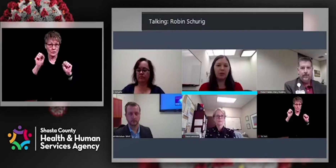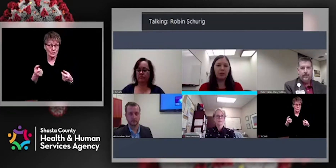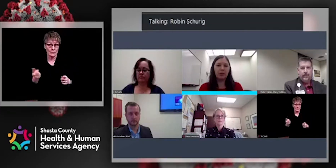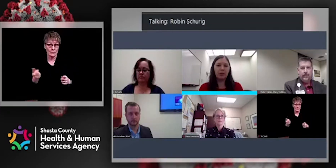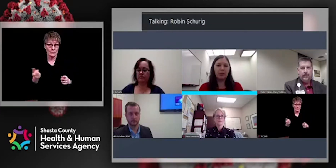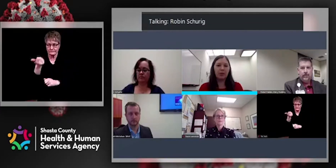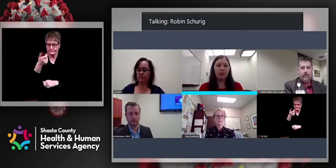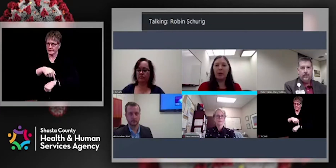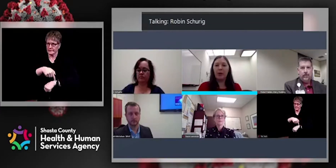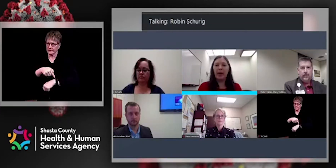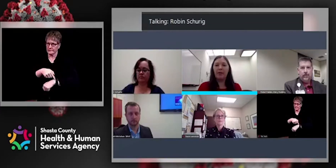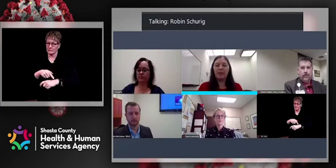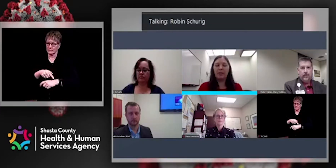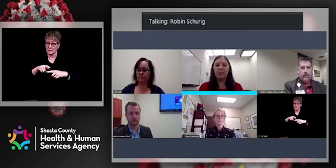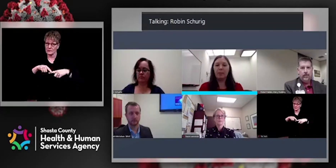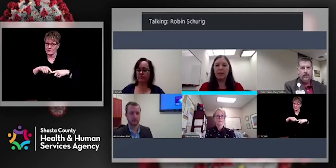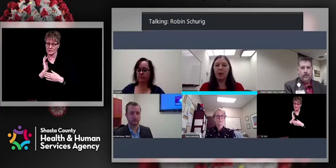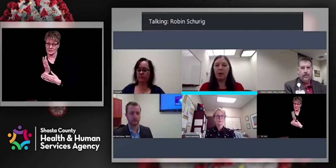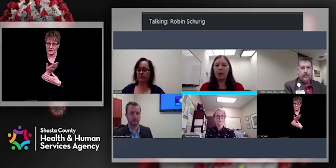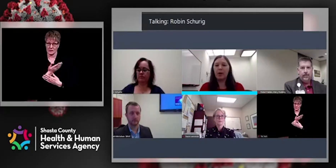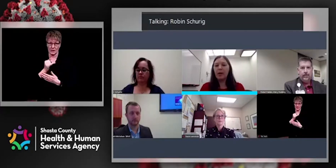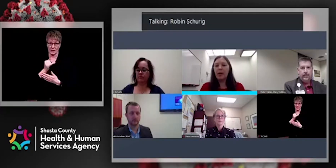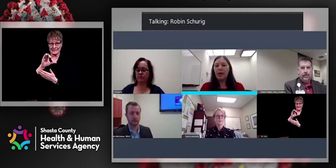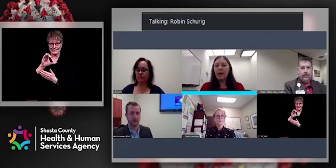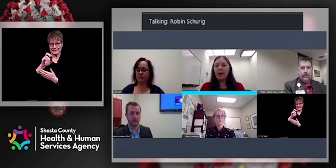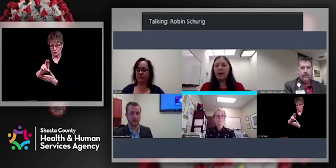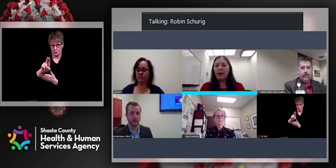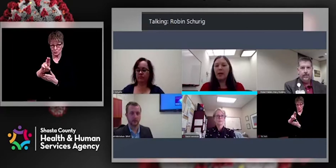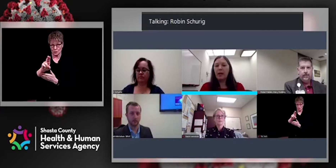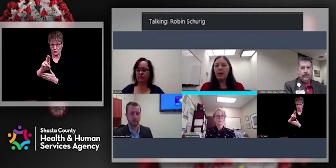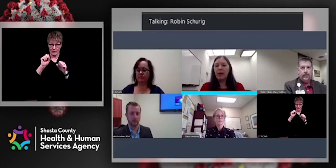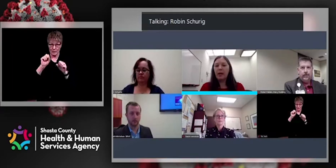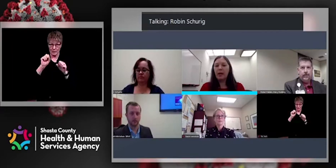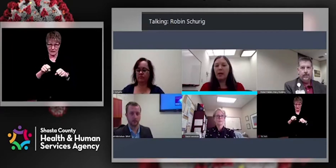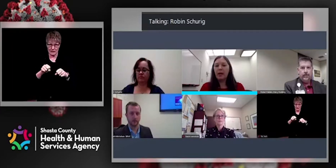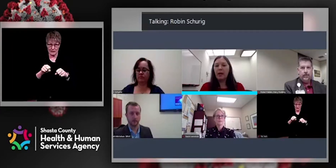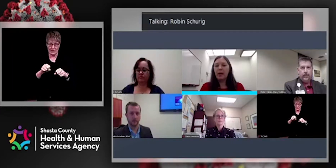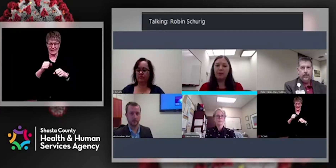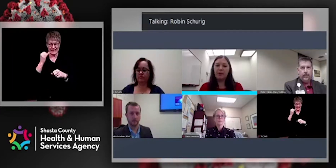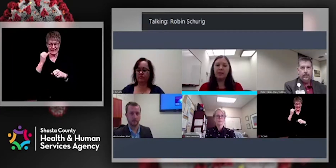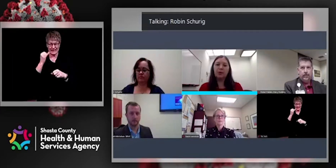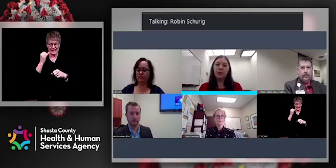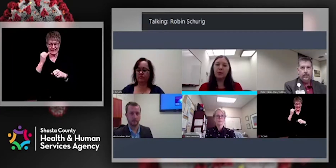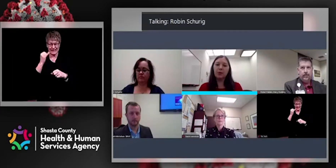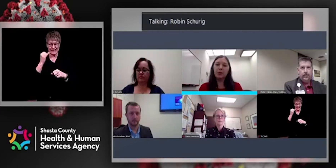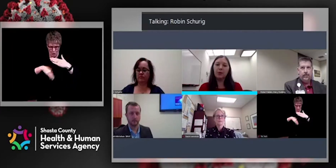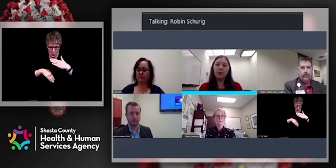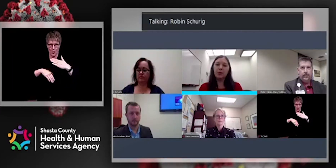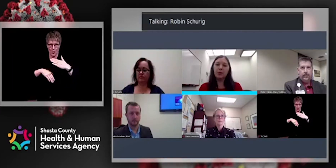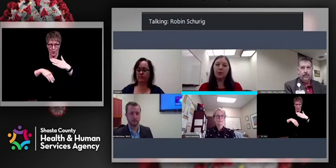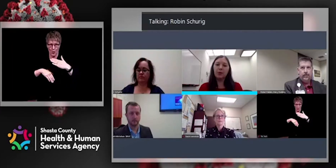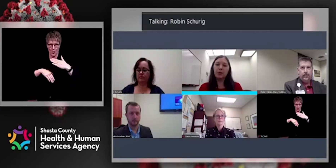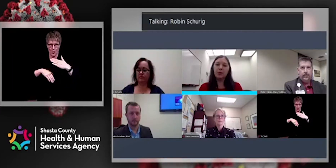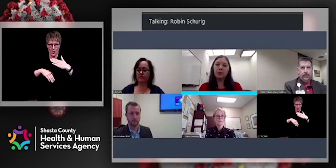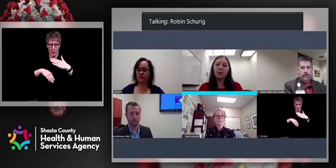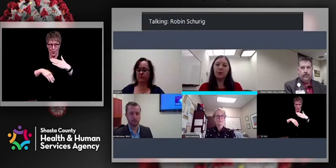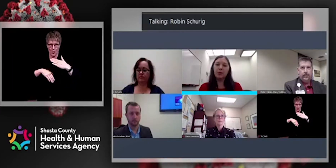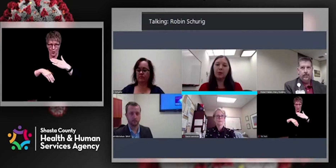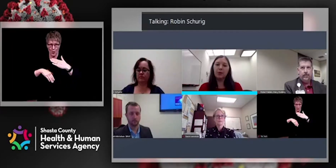capacity dips below that 15% marker. Again, this is out of all of the adult ICU beds available in